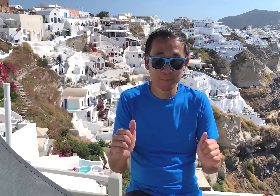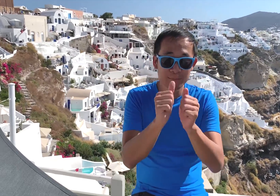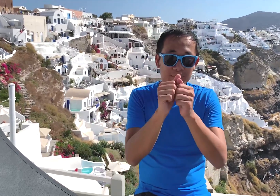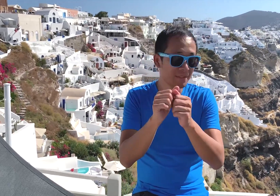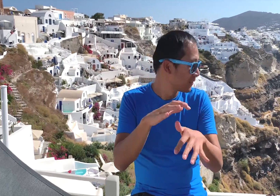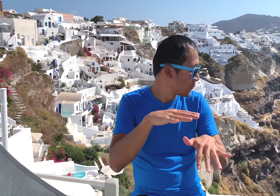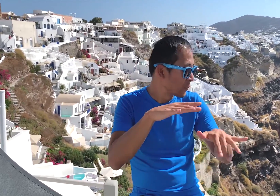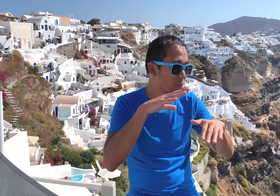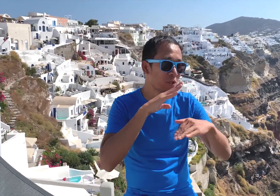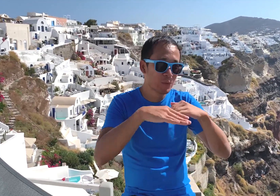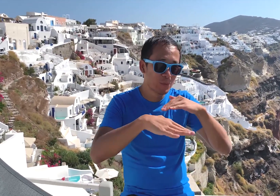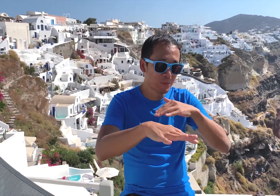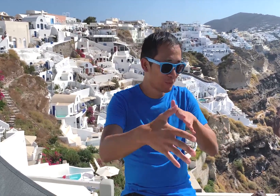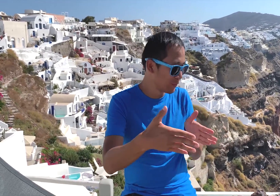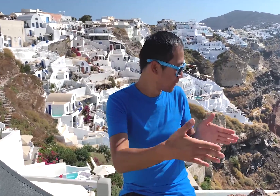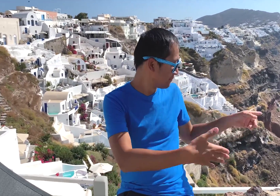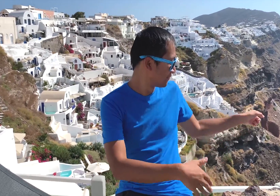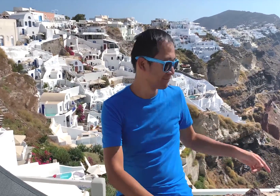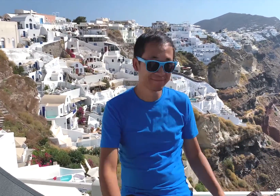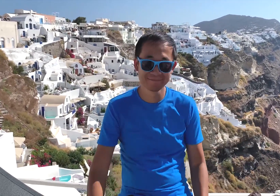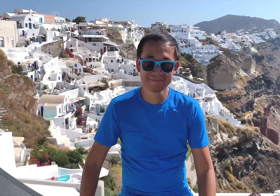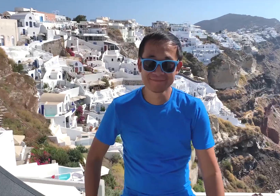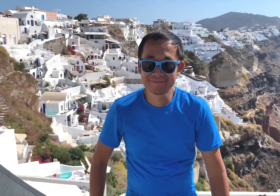Also, the ocean is waving.